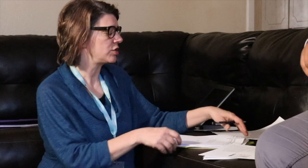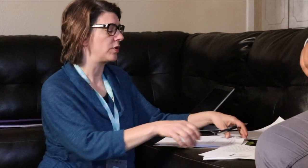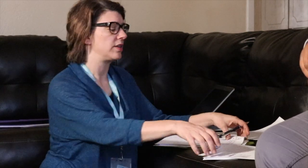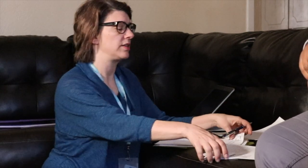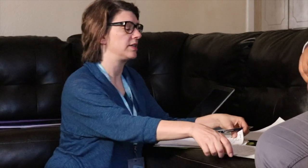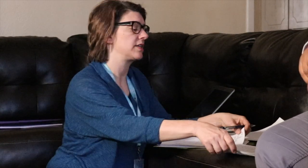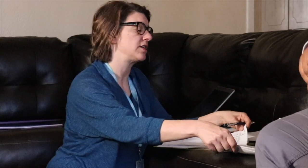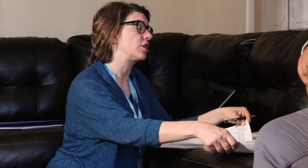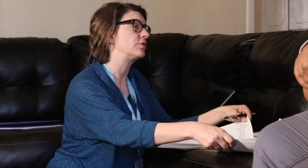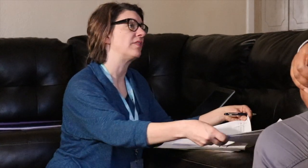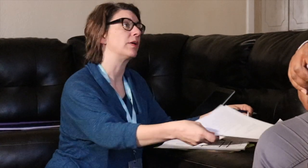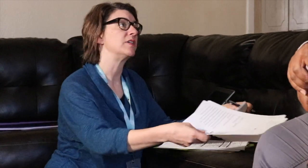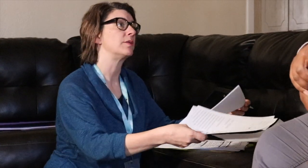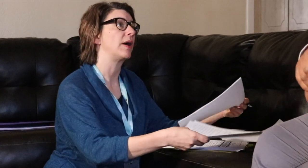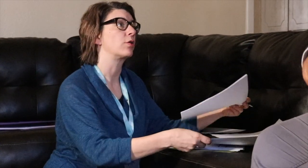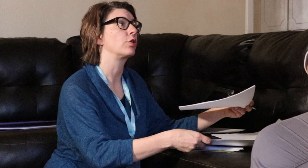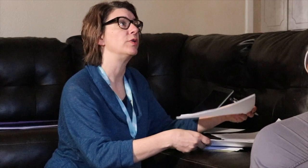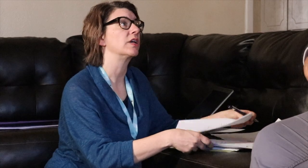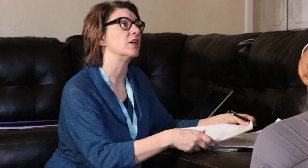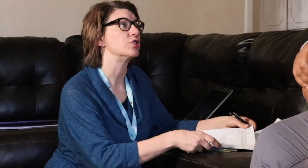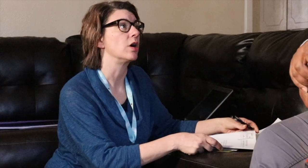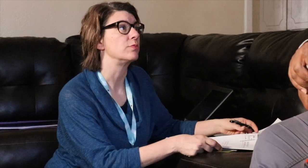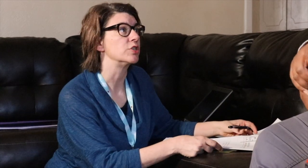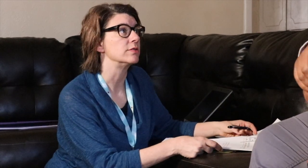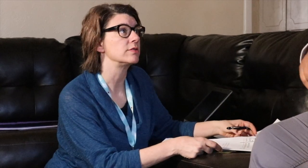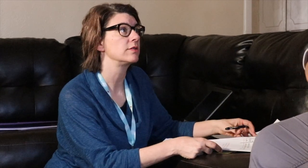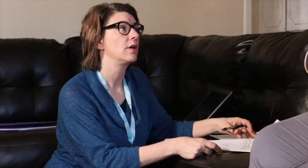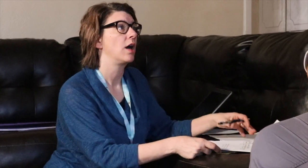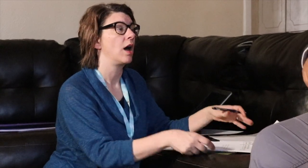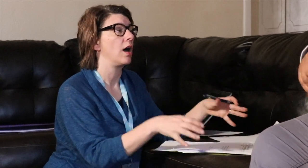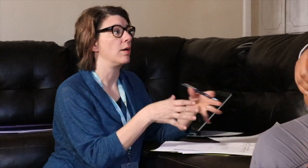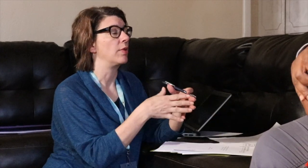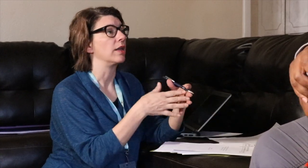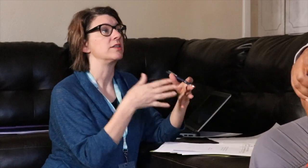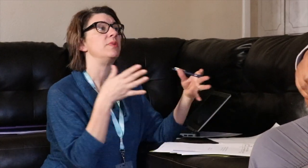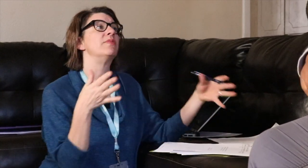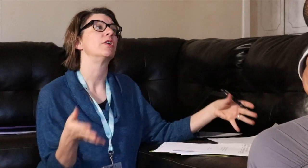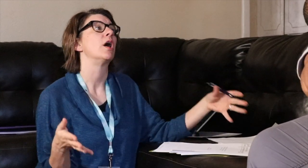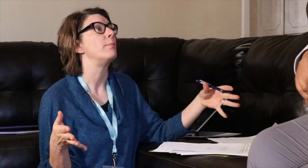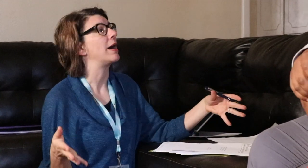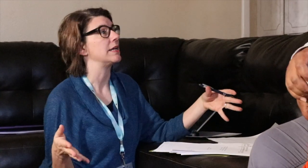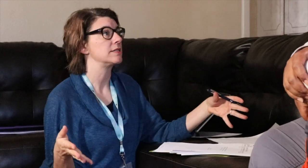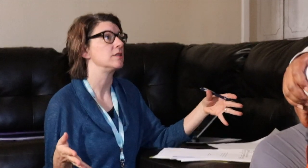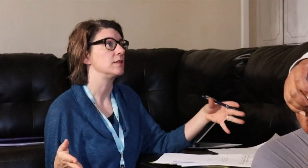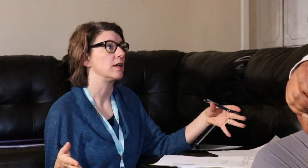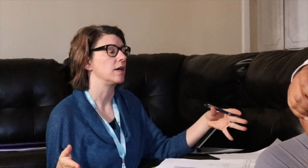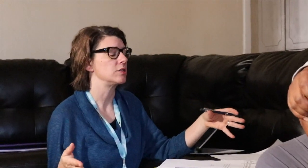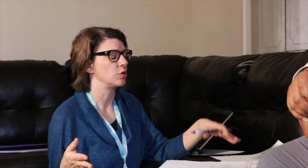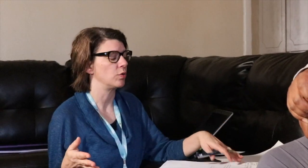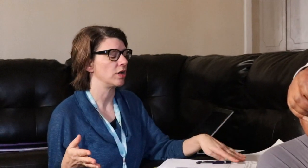Also, one of the things I talk to my families about are communication options. I like to be very non-biased in that.